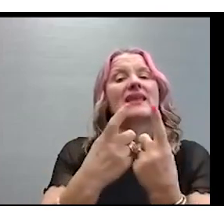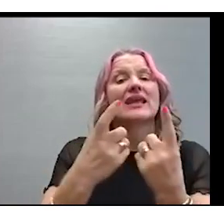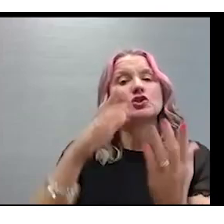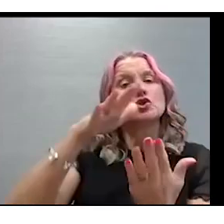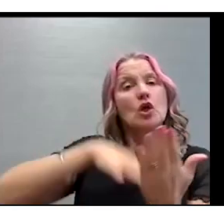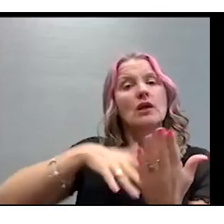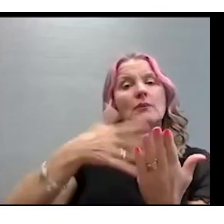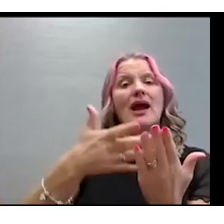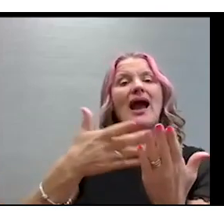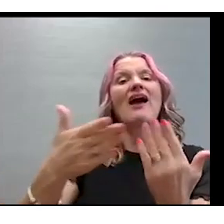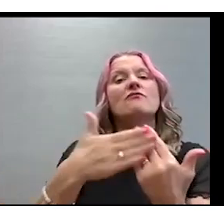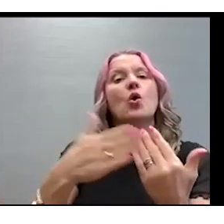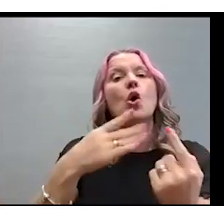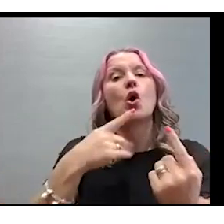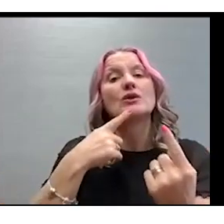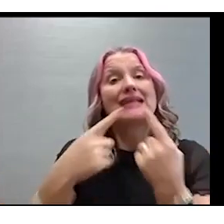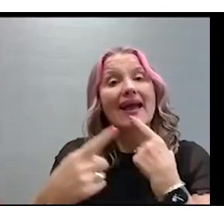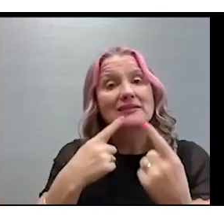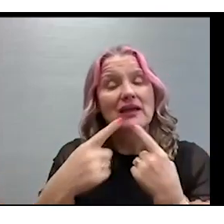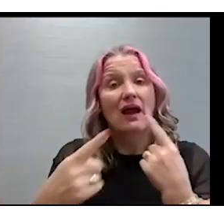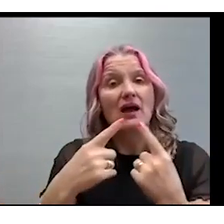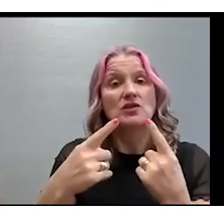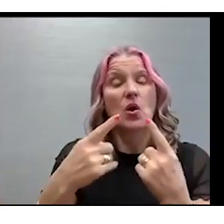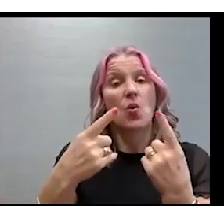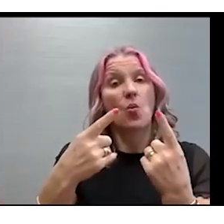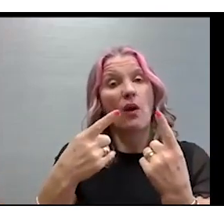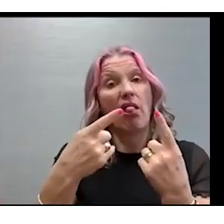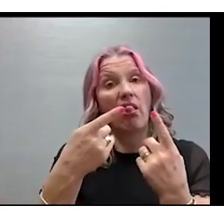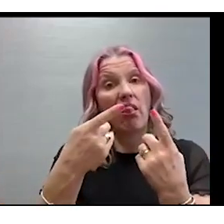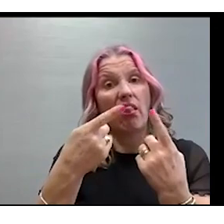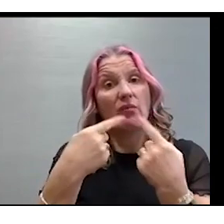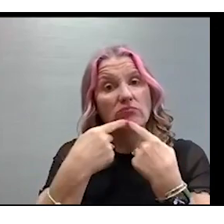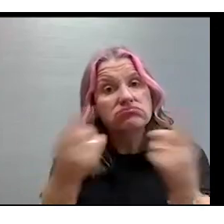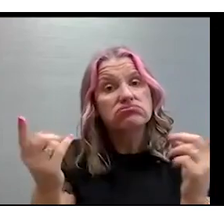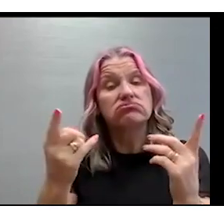So long as for short, yes, there are ways, but it's never going to be the